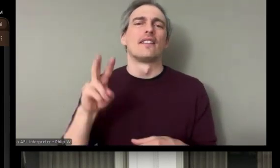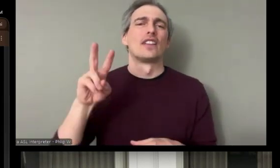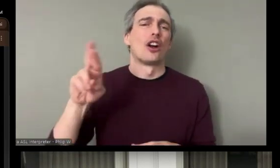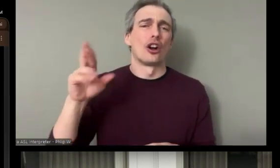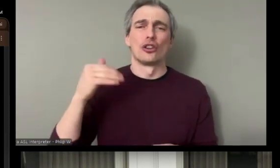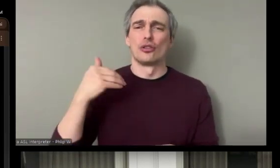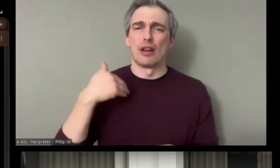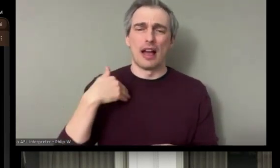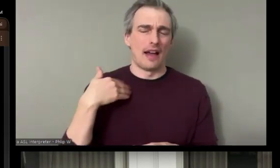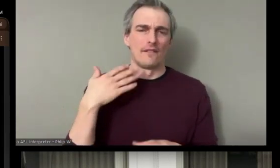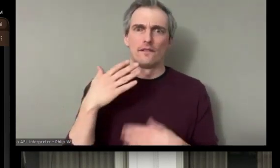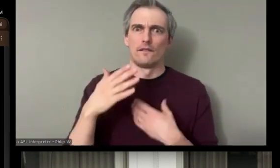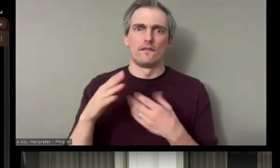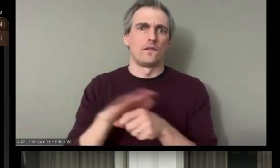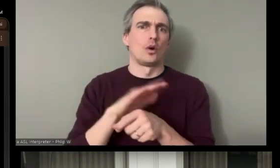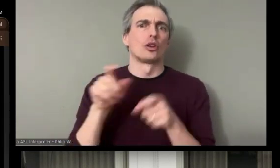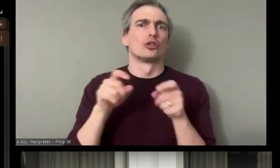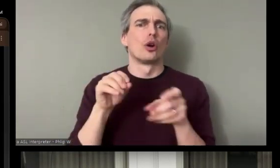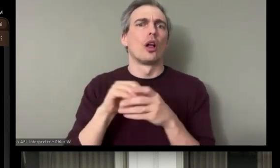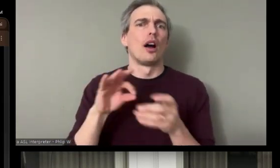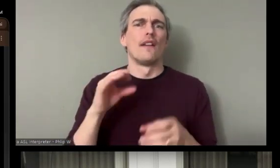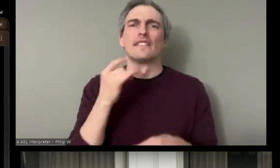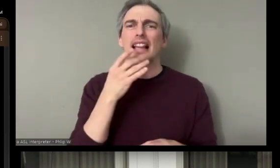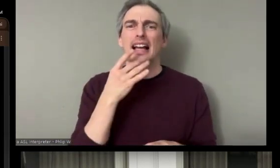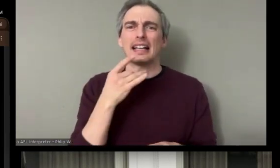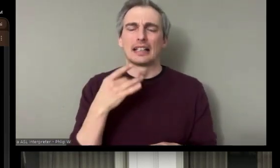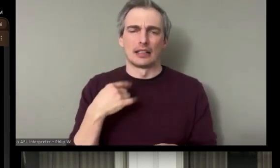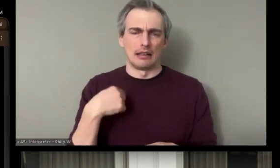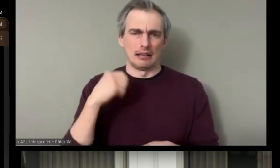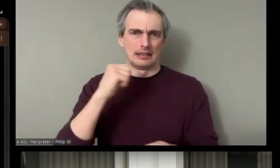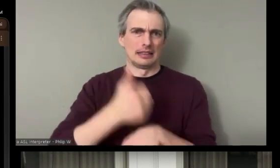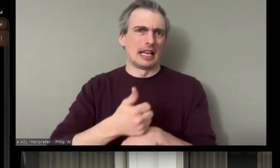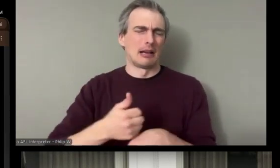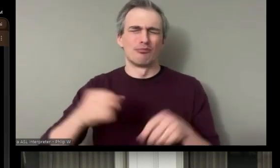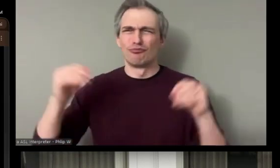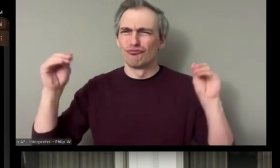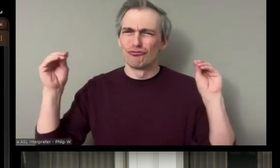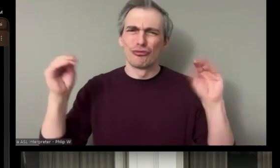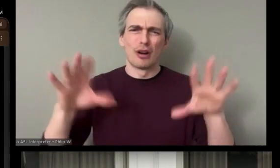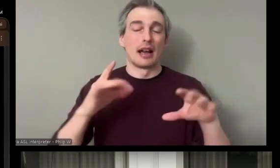So the settings that I set for those colors are not actually representing,